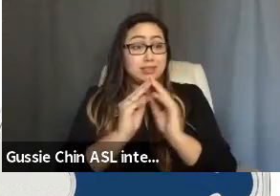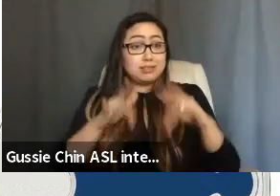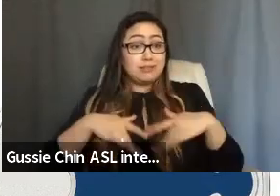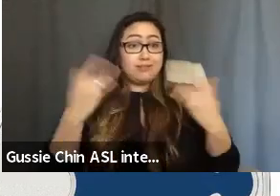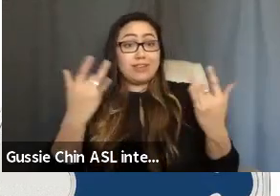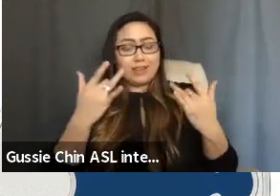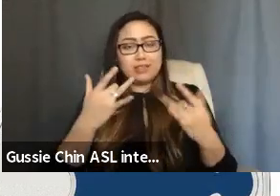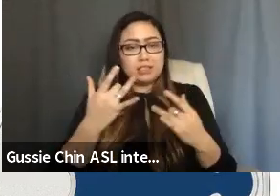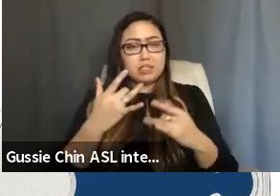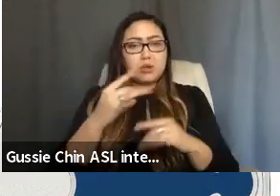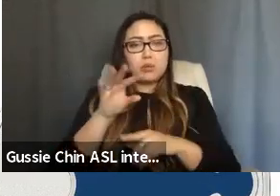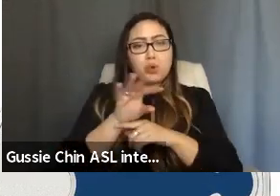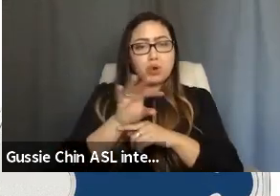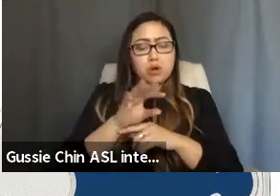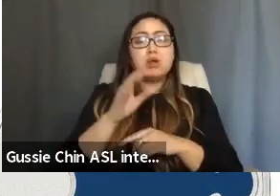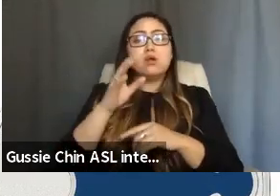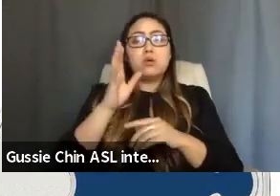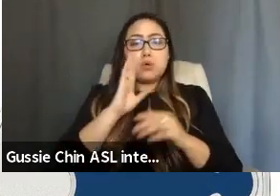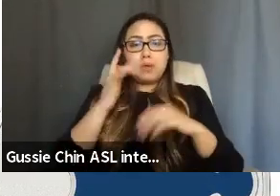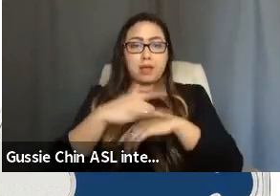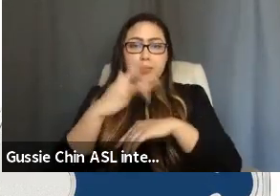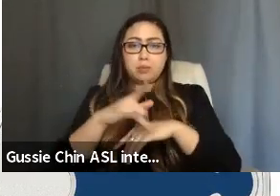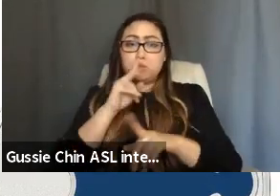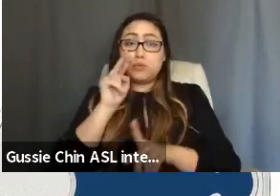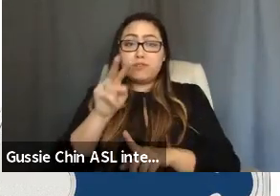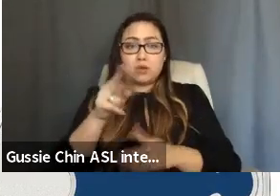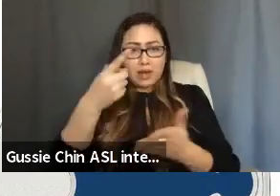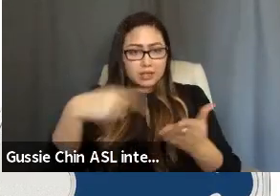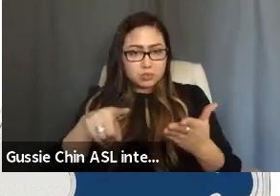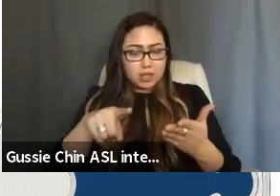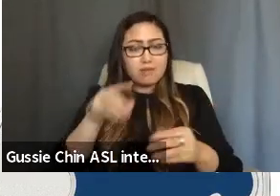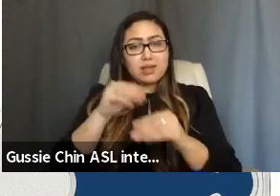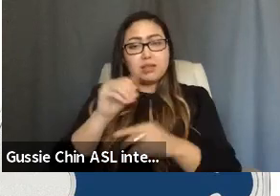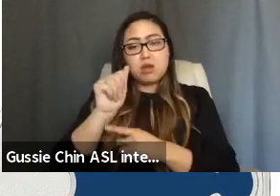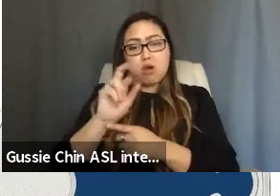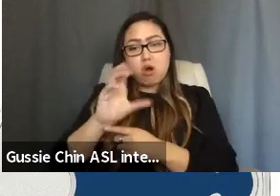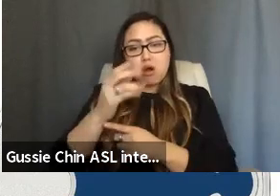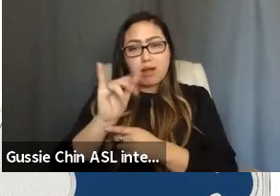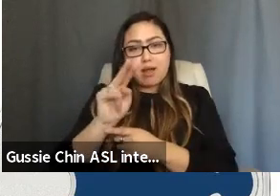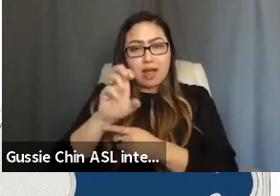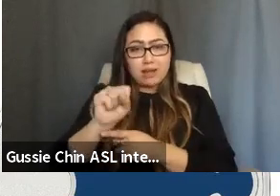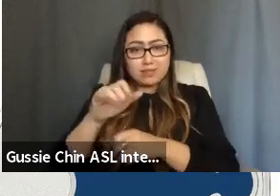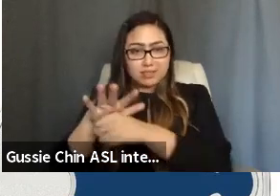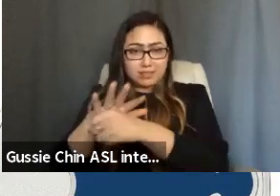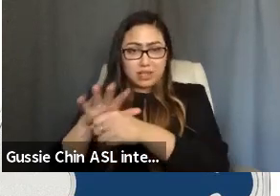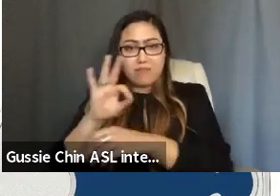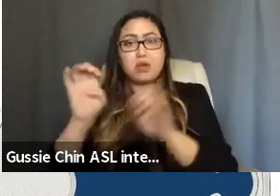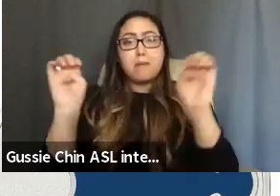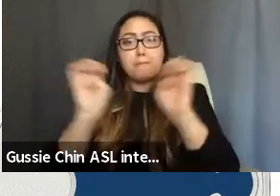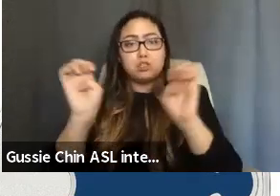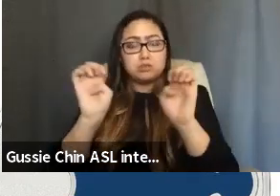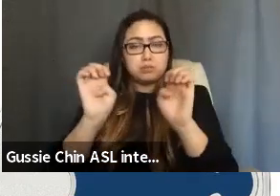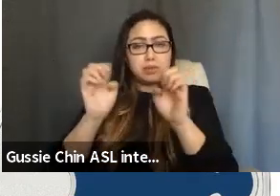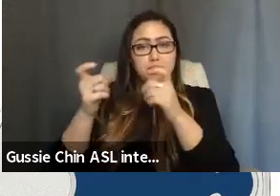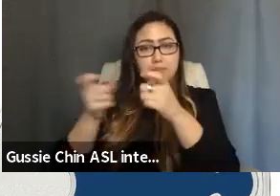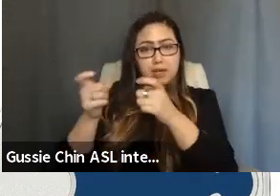next week at ADApresentations.org in the archives section of the emergency management area. Our next